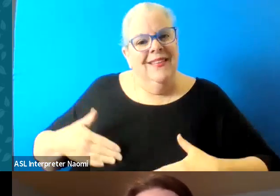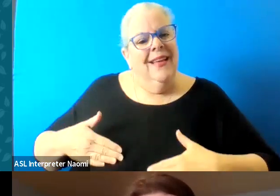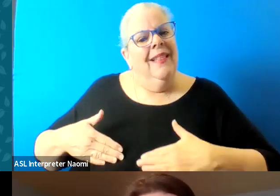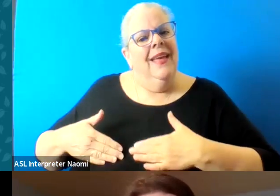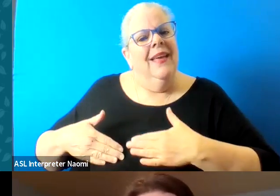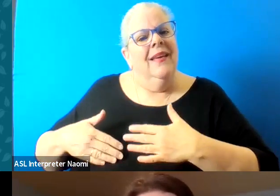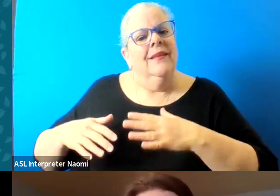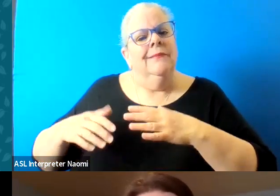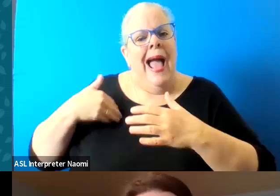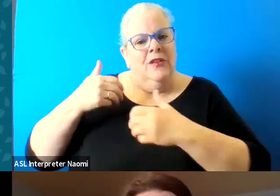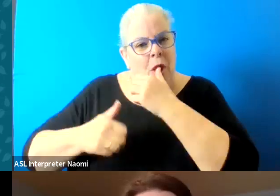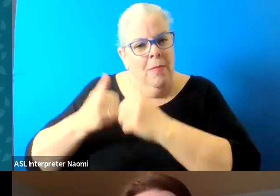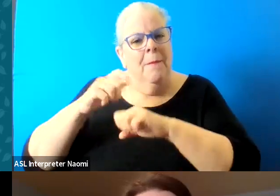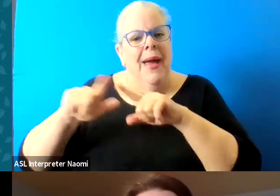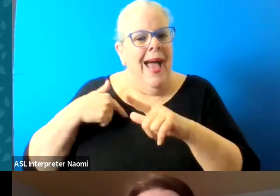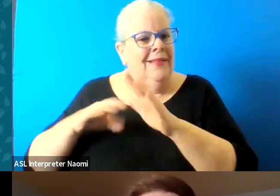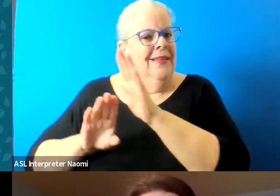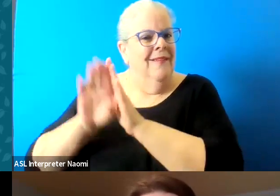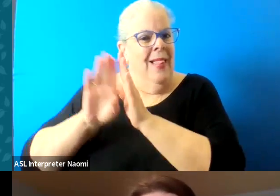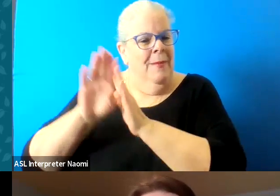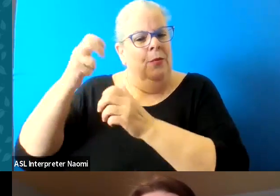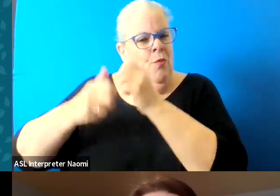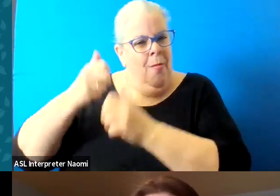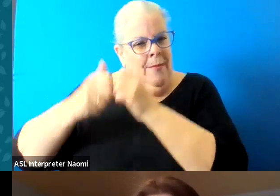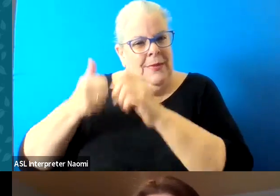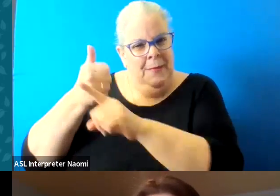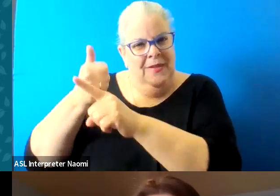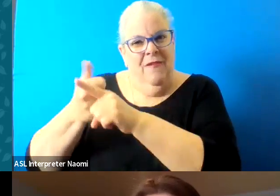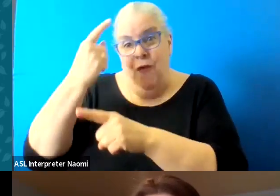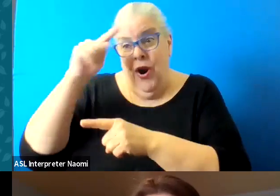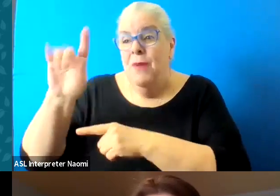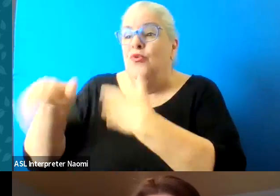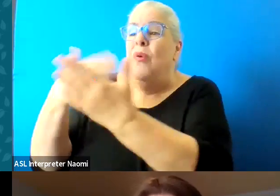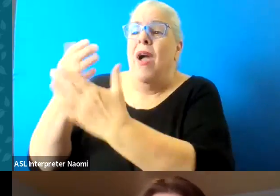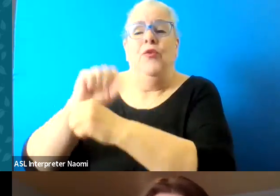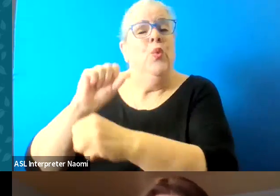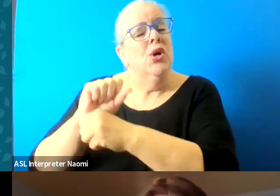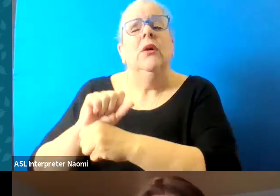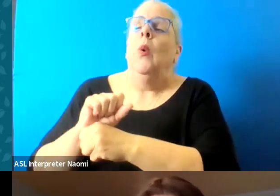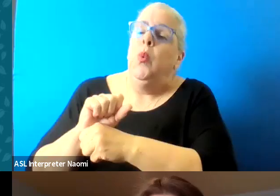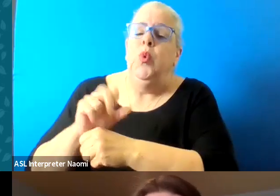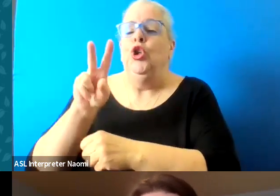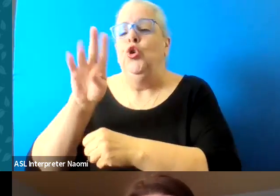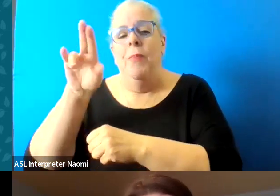but he has some developmental challenges. And for him to get to work, it takes two buses and almost an hour